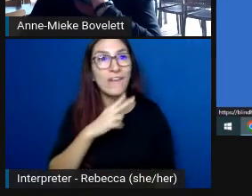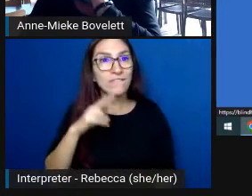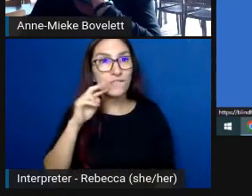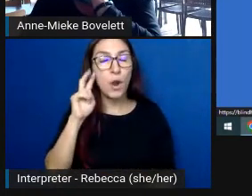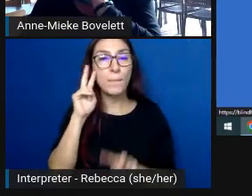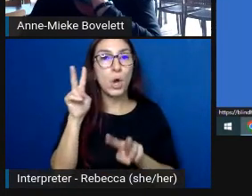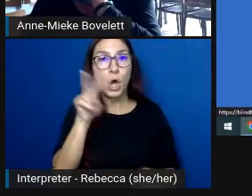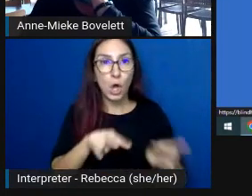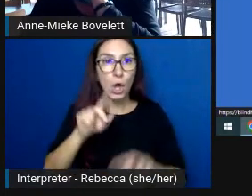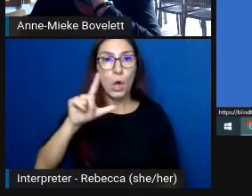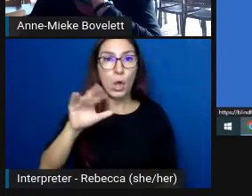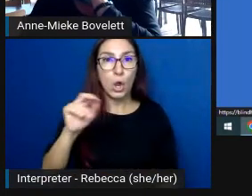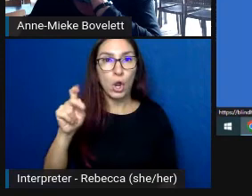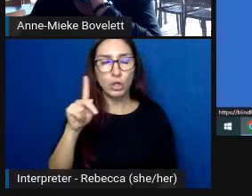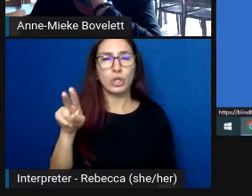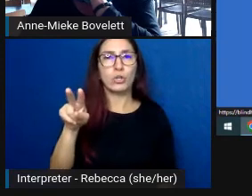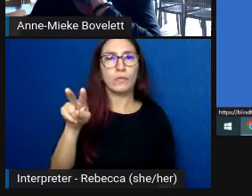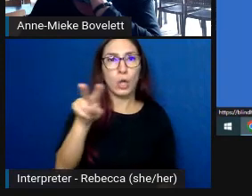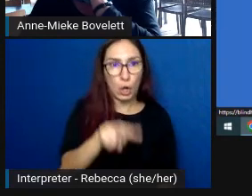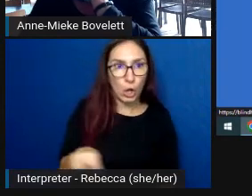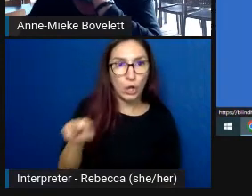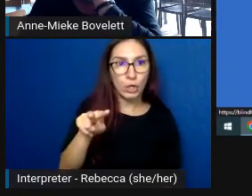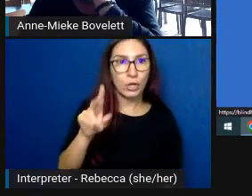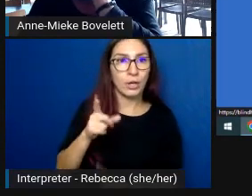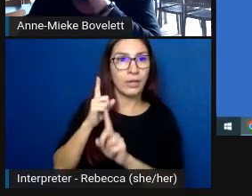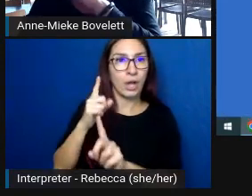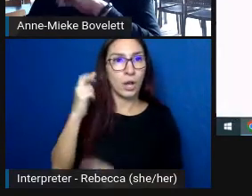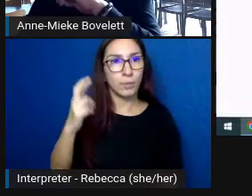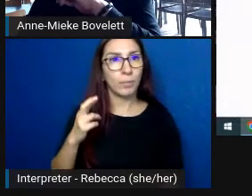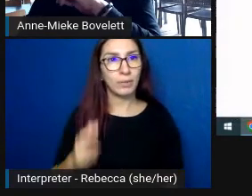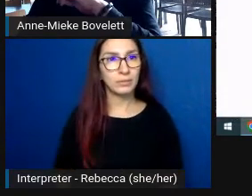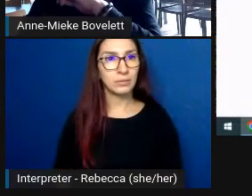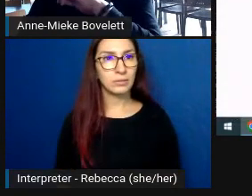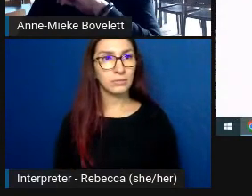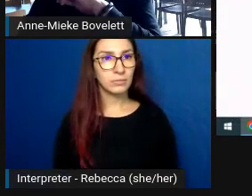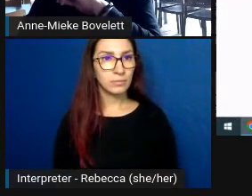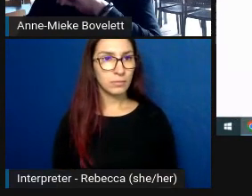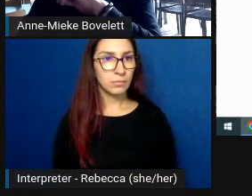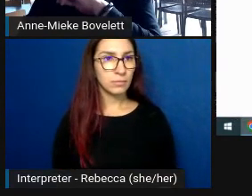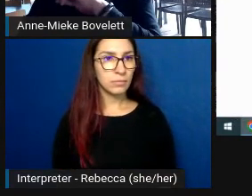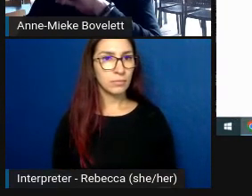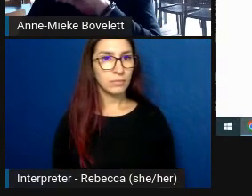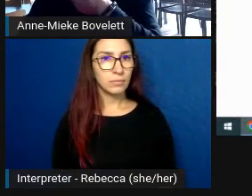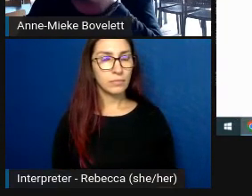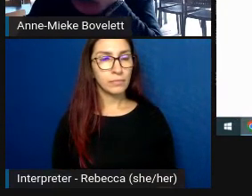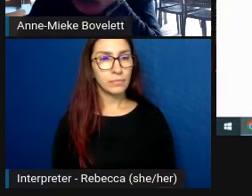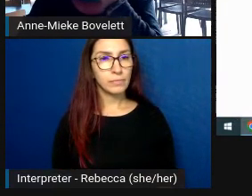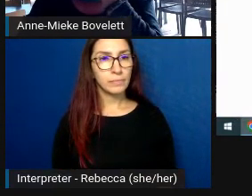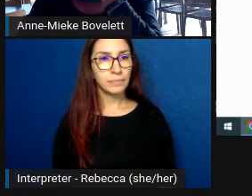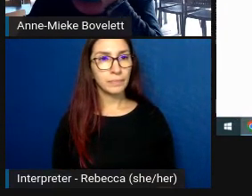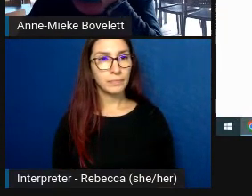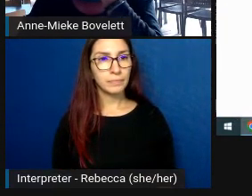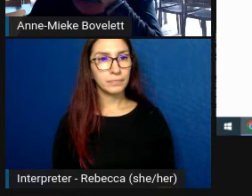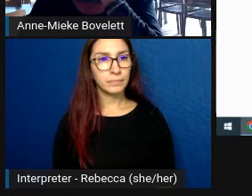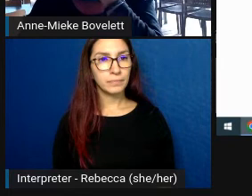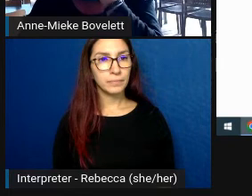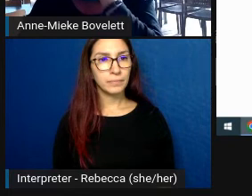[screen reader] What's really interesting about this,